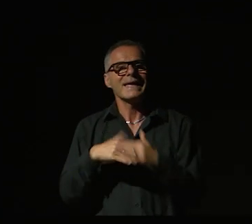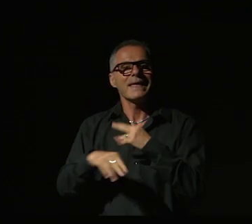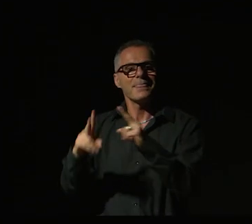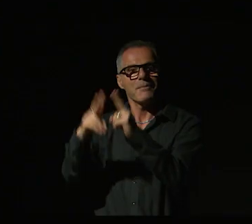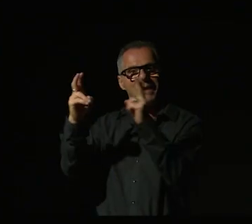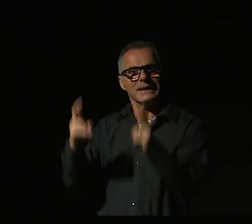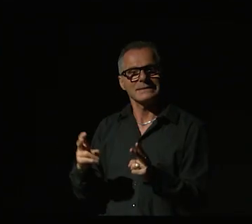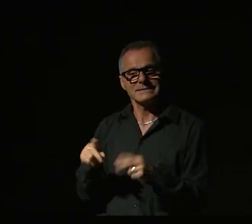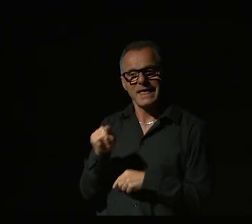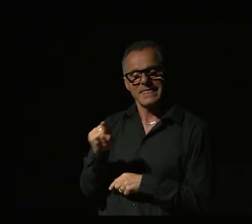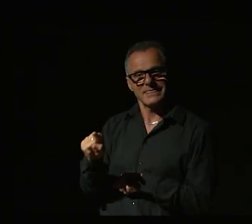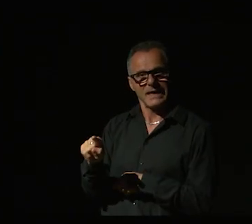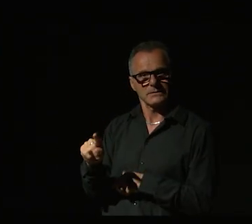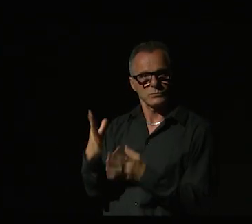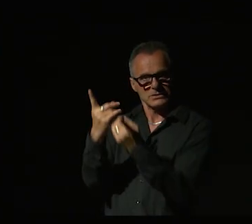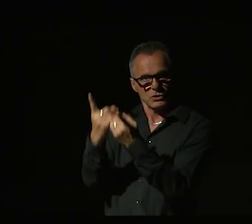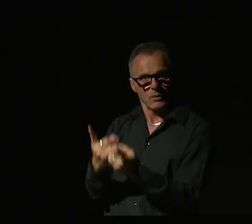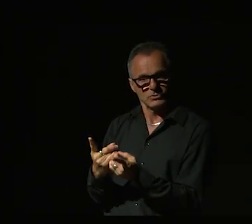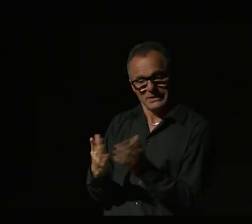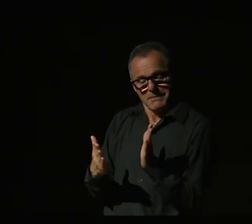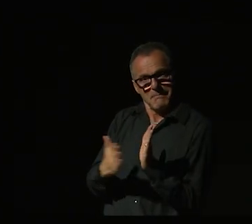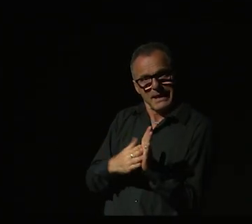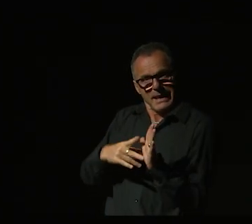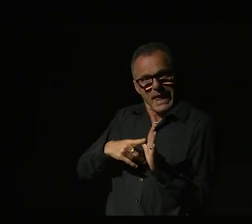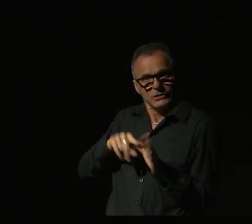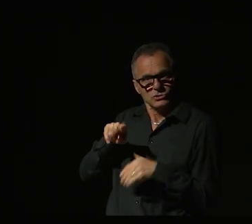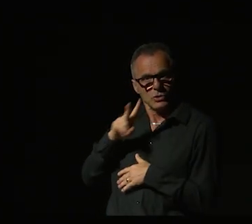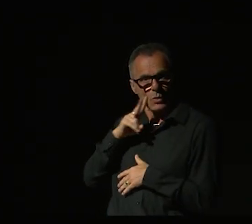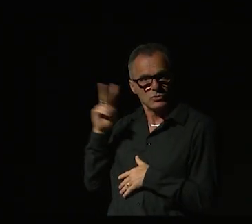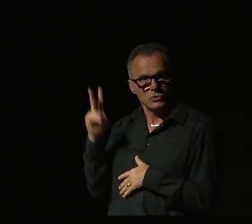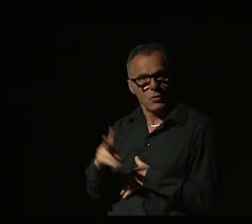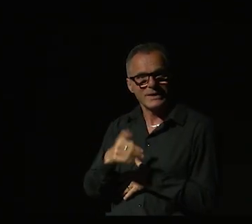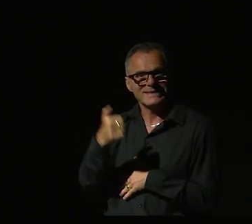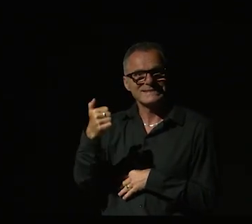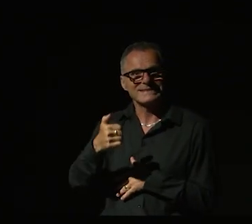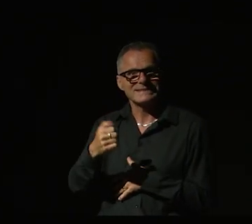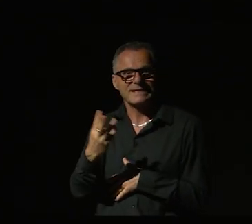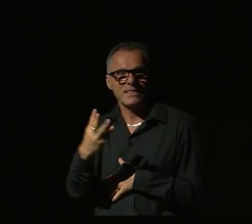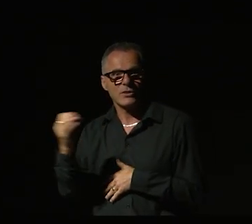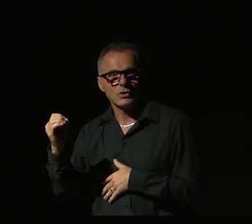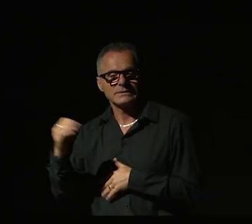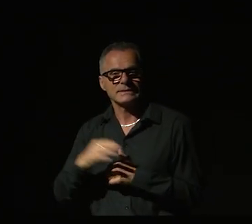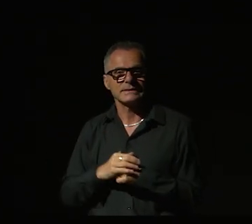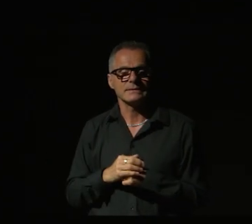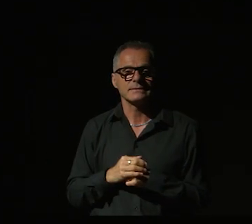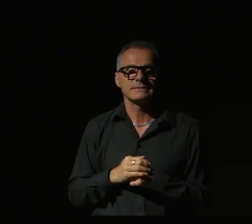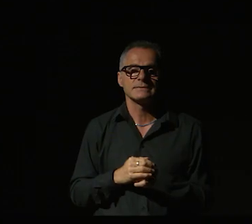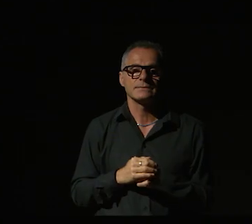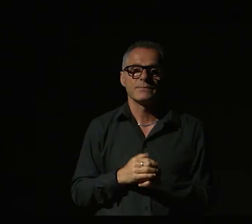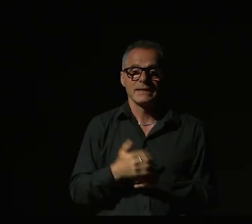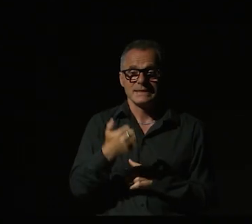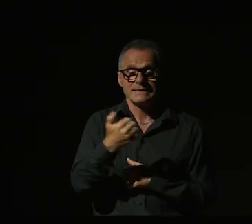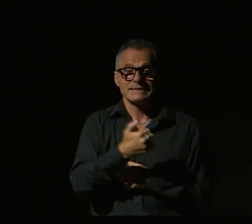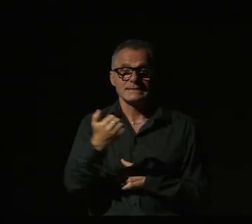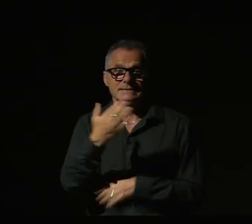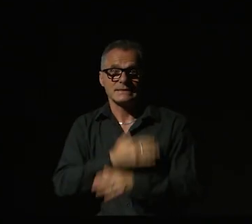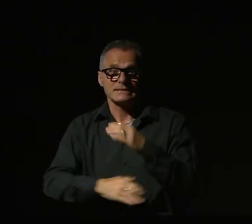Michelangelo the cartoon from the 1530s and that was copied numerous times in the 16th century, of where the Carracci could have come in contact